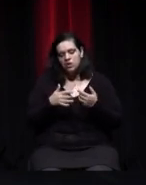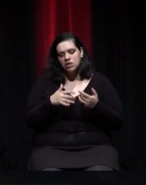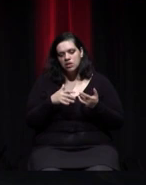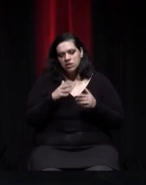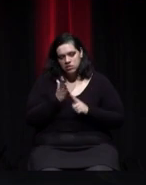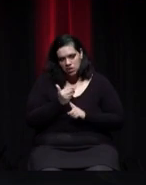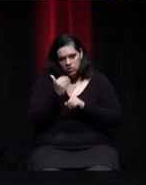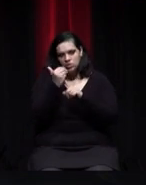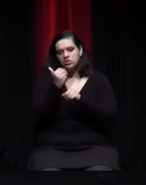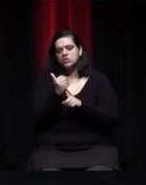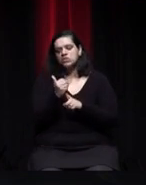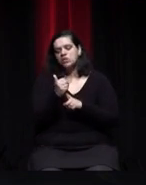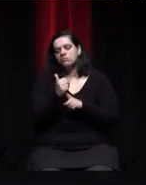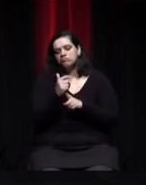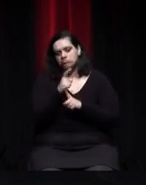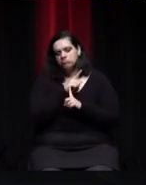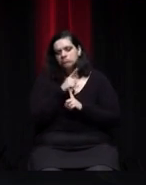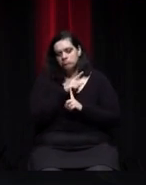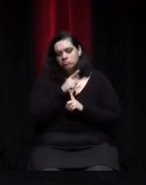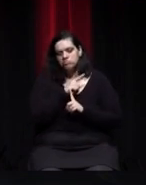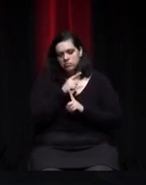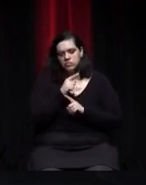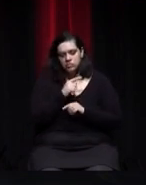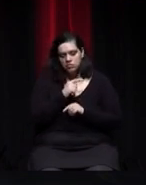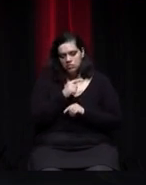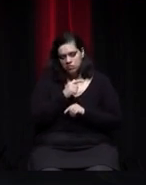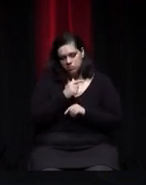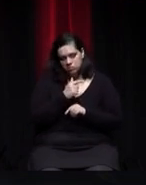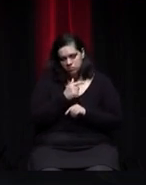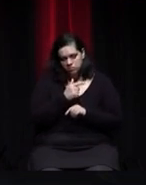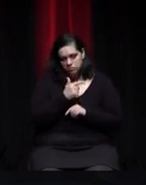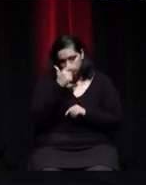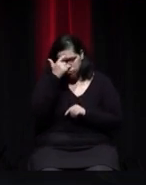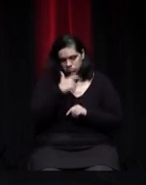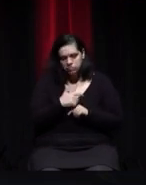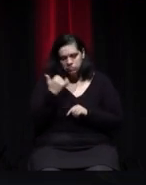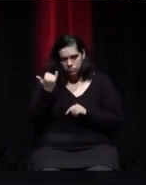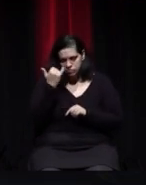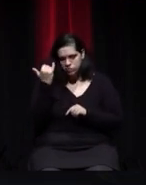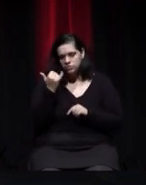have a very strong role in the public sphere as a refresher.